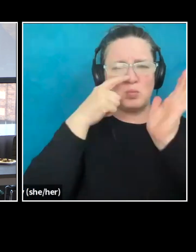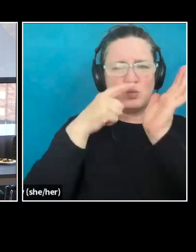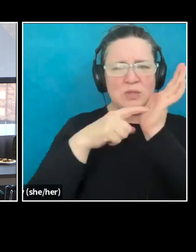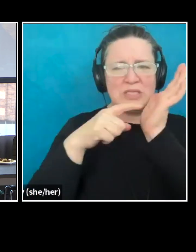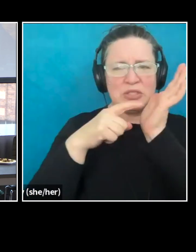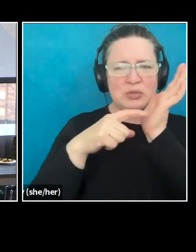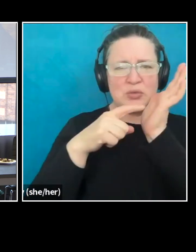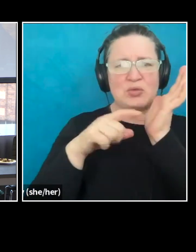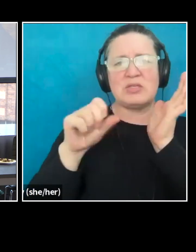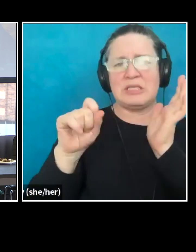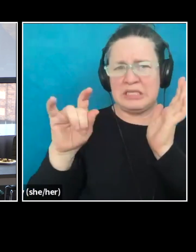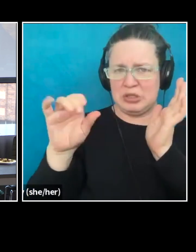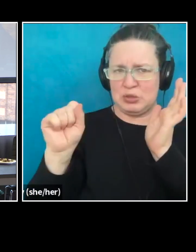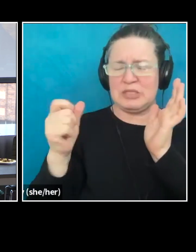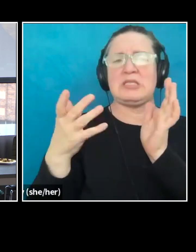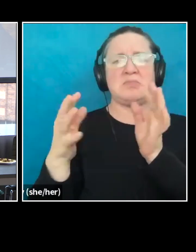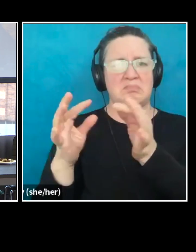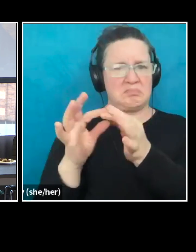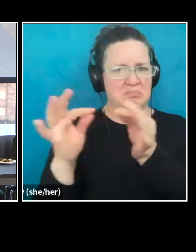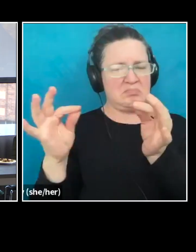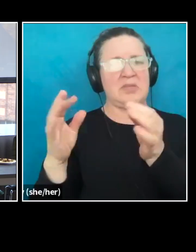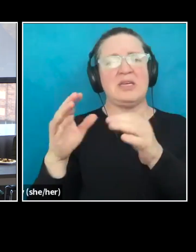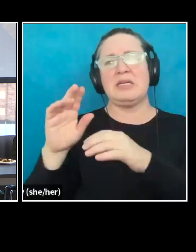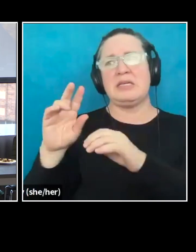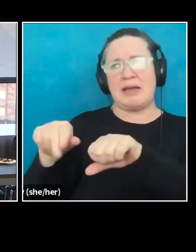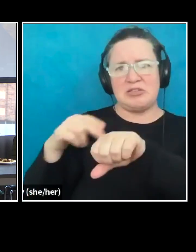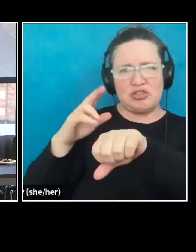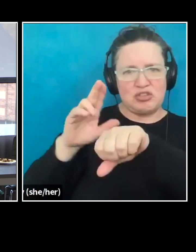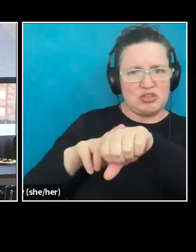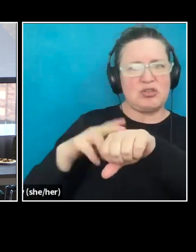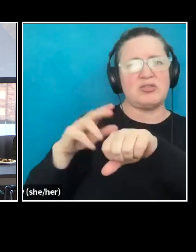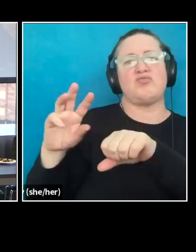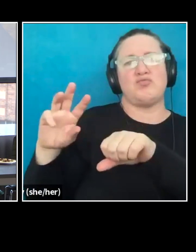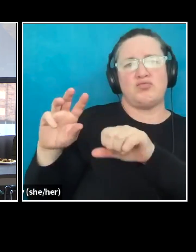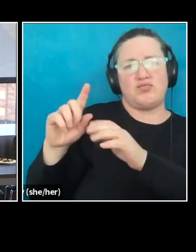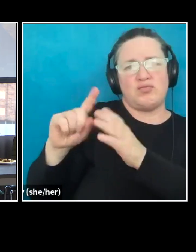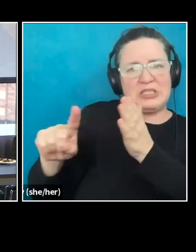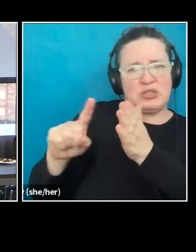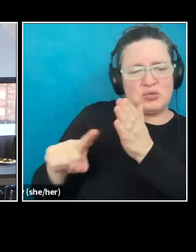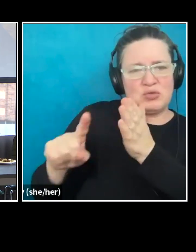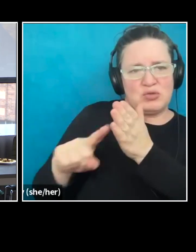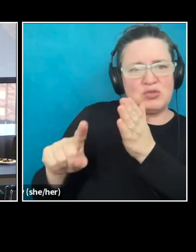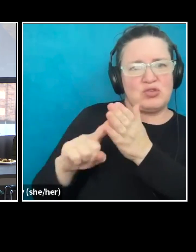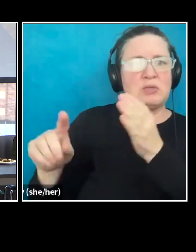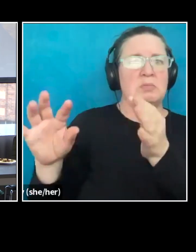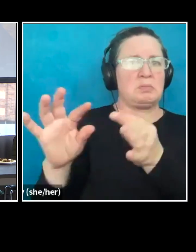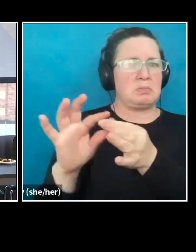um but to have national uh research from NRDC is awesome. I know UC Davis Davis is working on